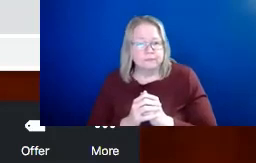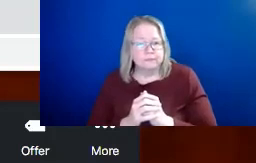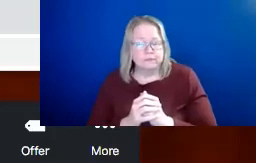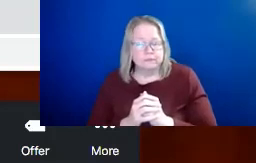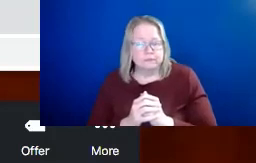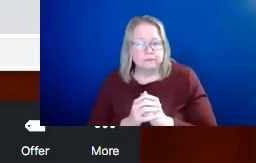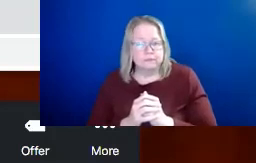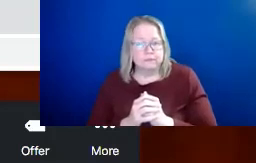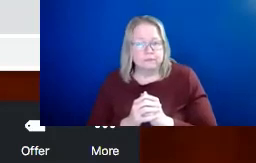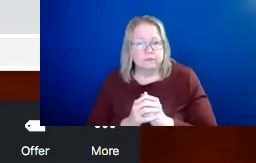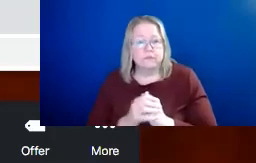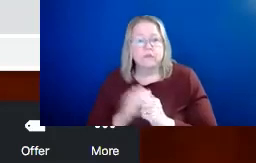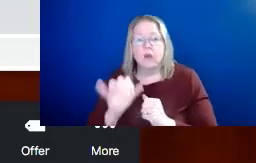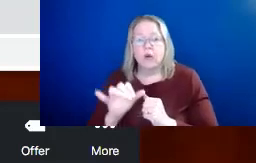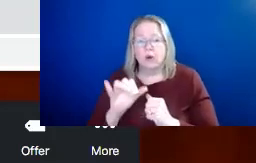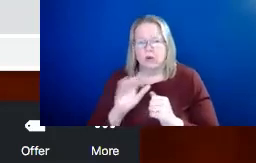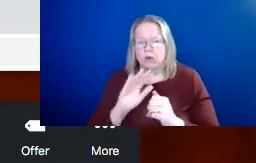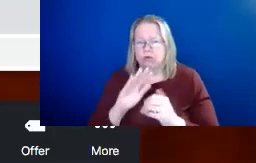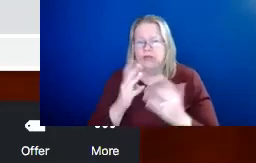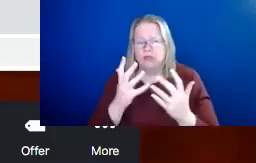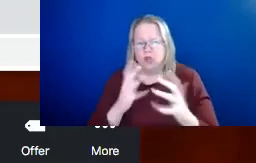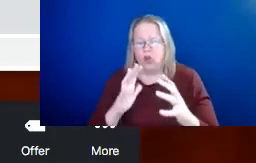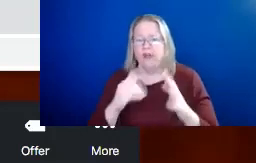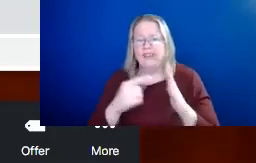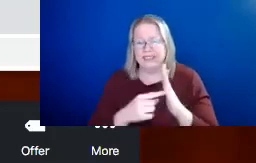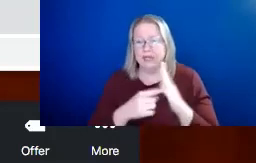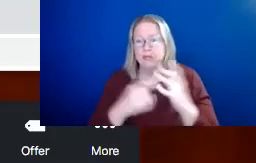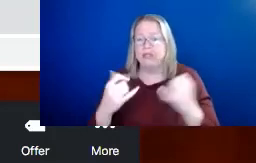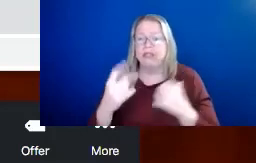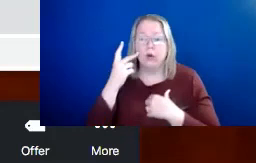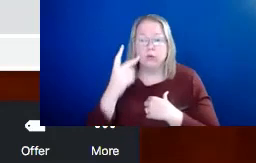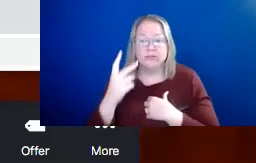Thank you for all your 12:46:44 examples.